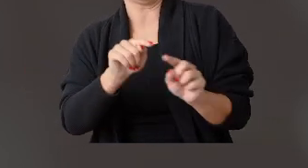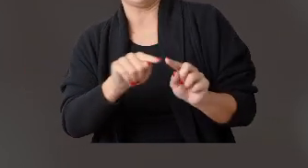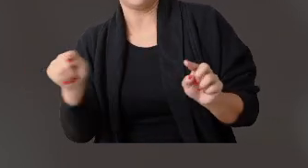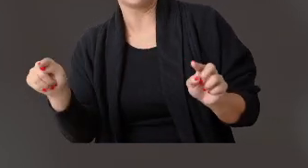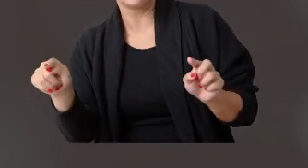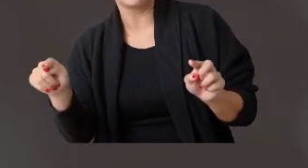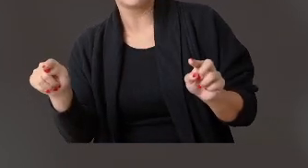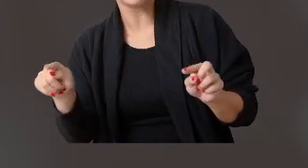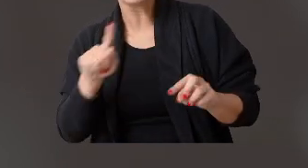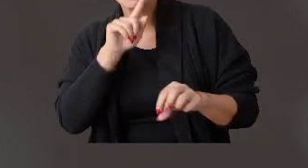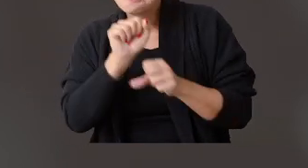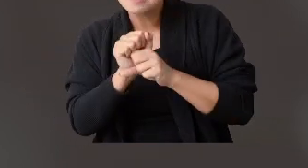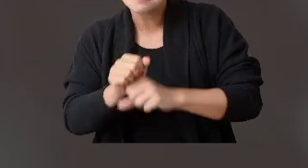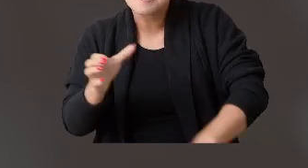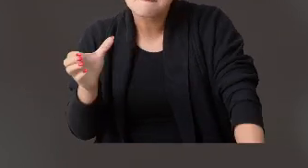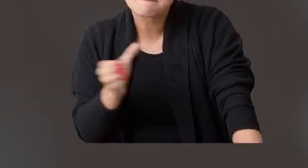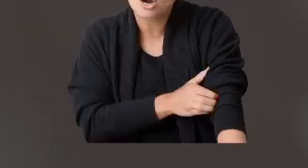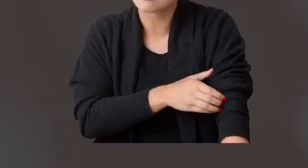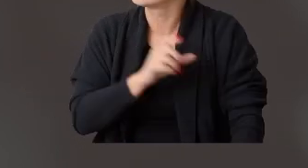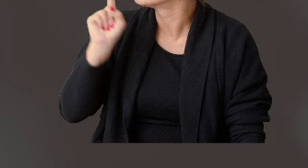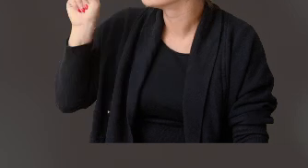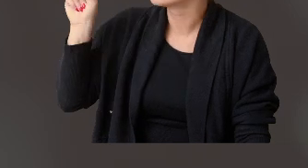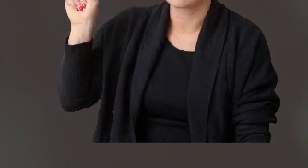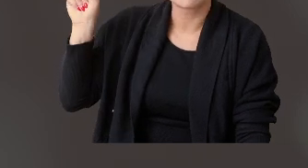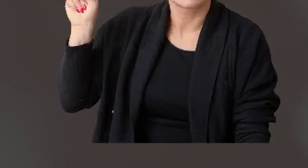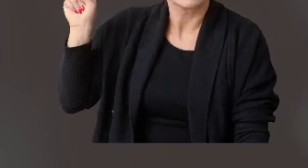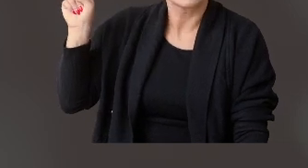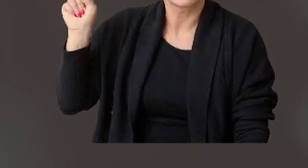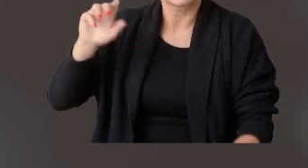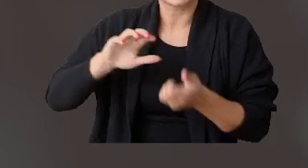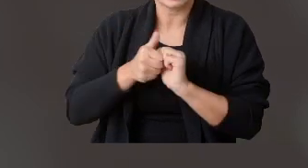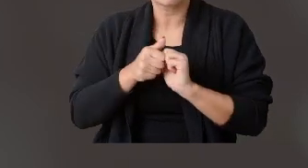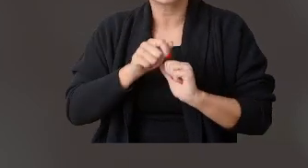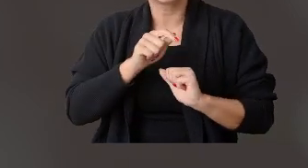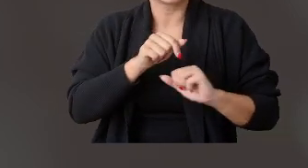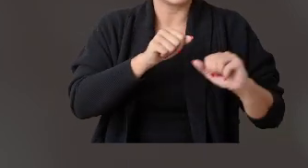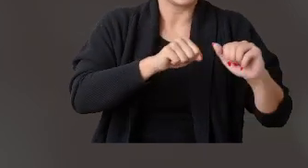It's a really powerful illustration of how we're bridging